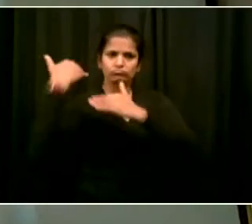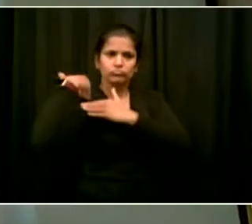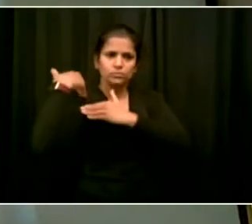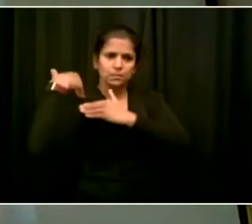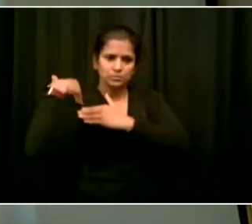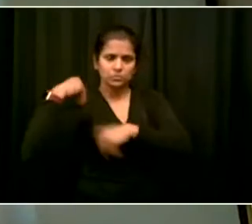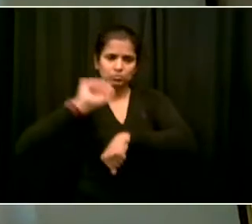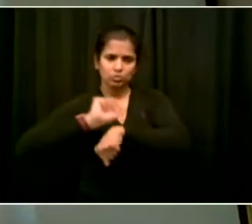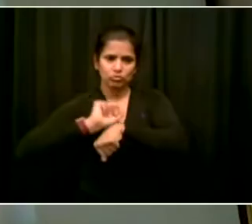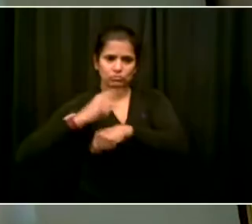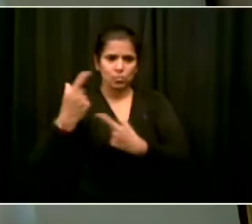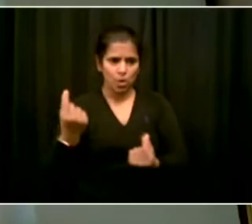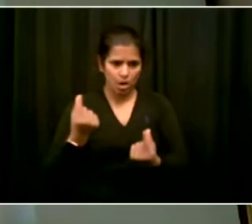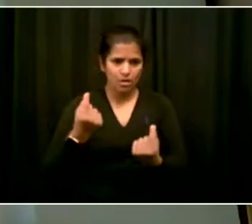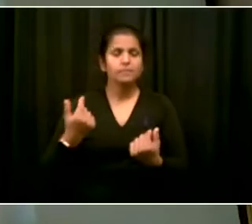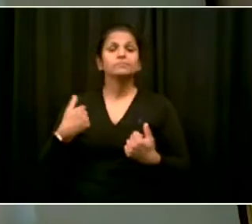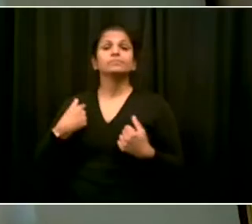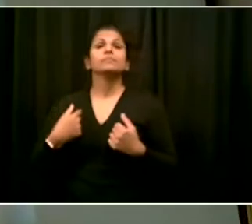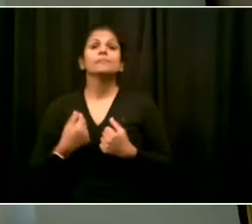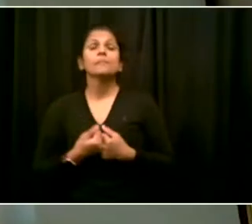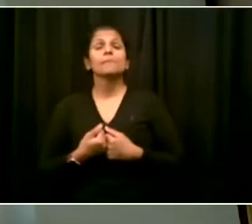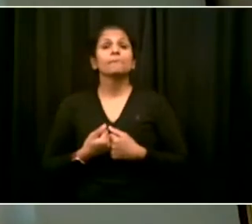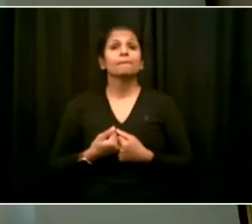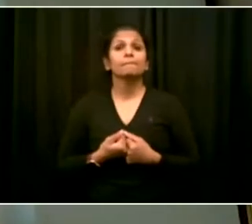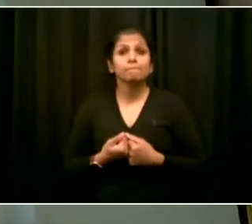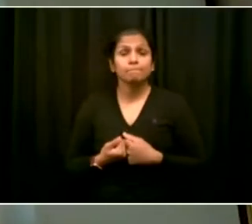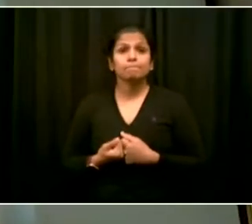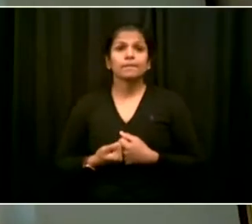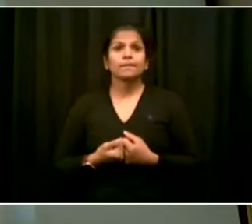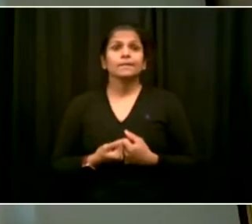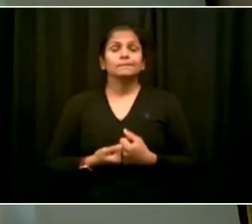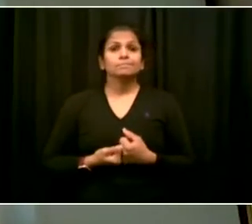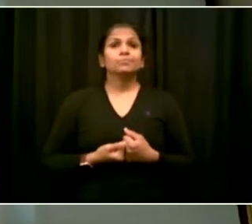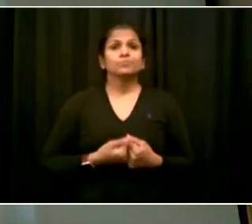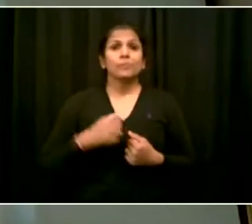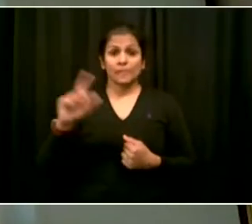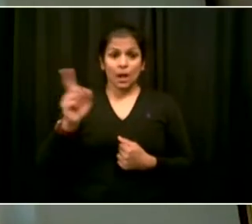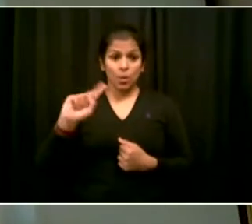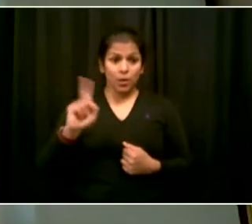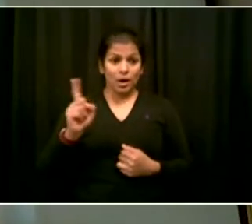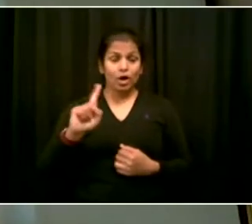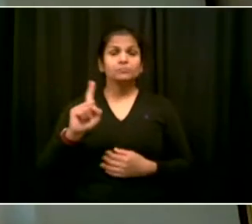MY SPECIFIC ROLE IS, THANK YOU. JUST TO FURTHER R ADDRESS THE QUESTION THAT